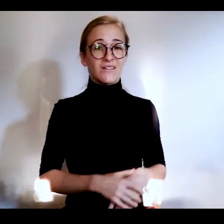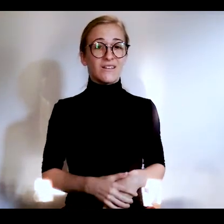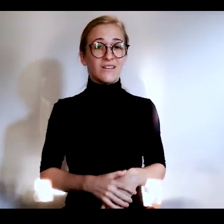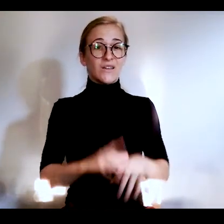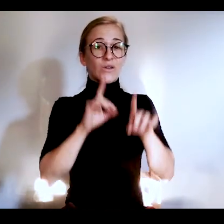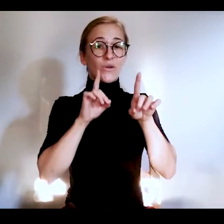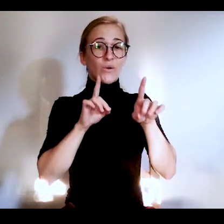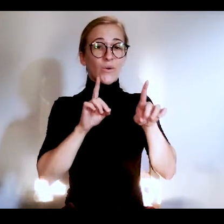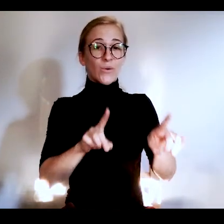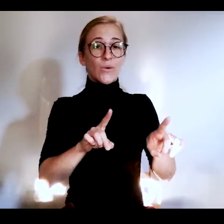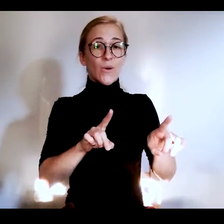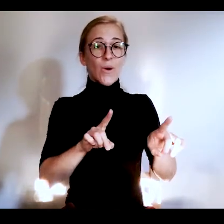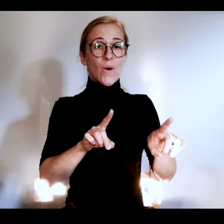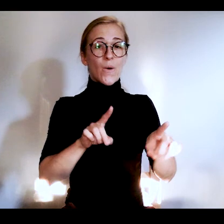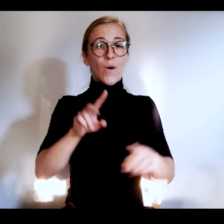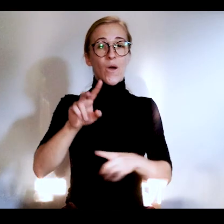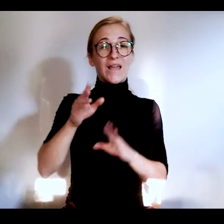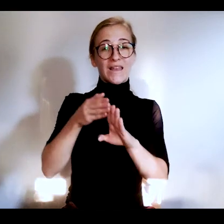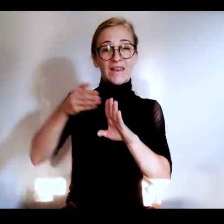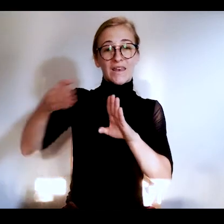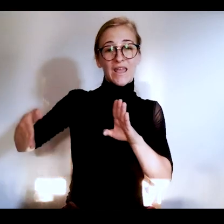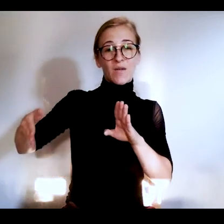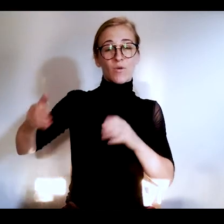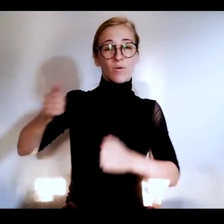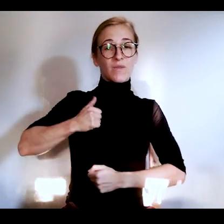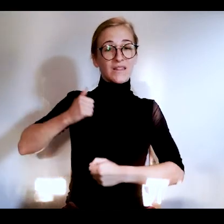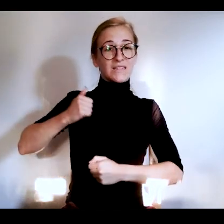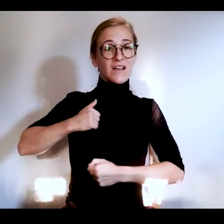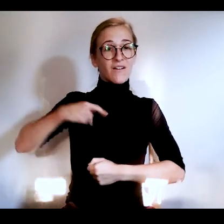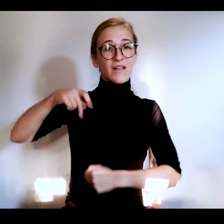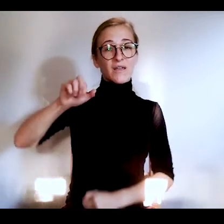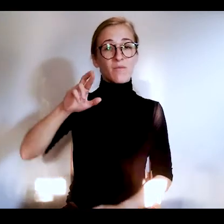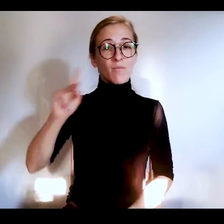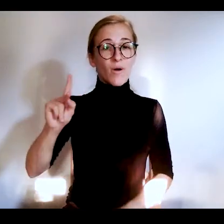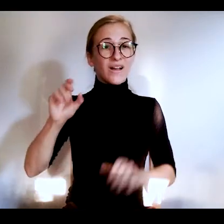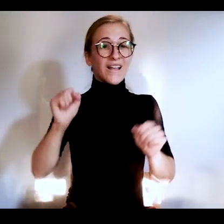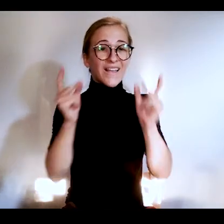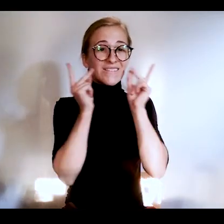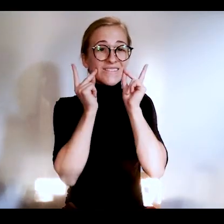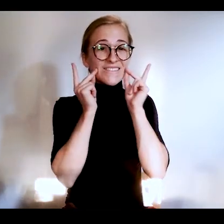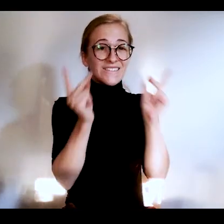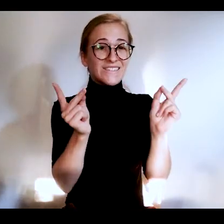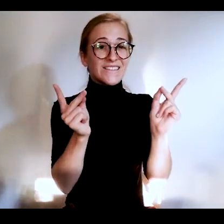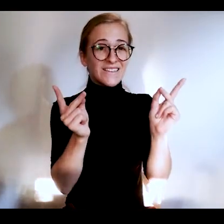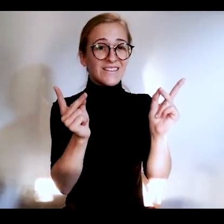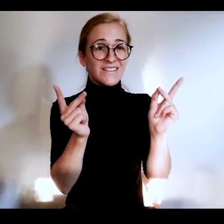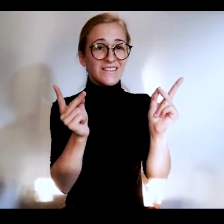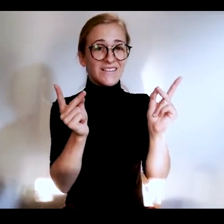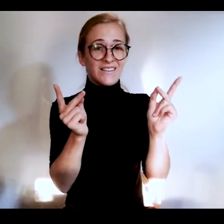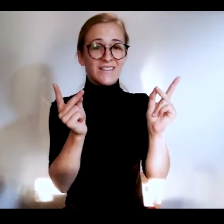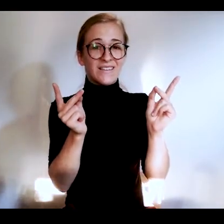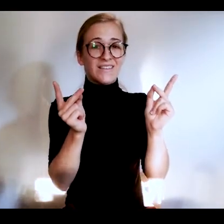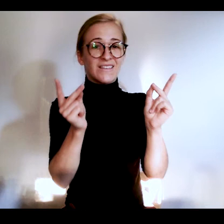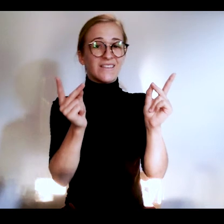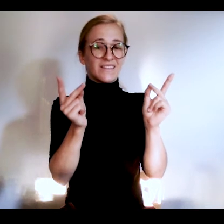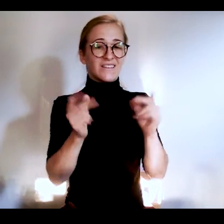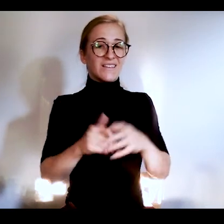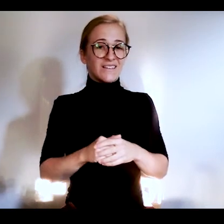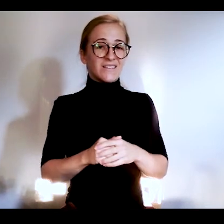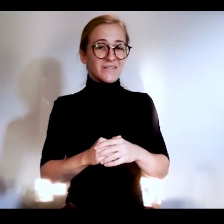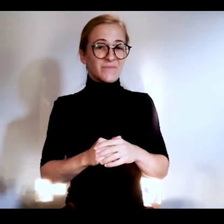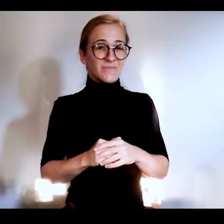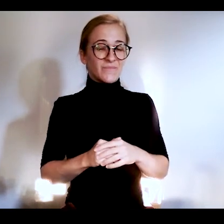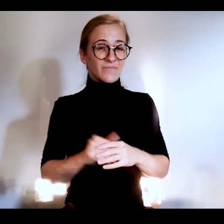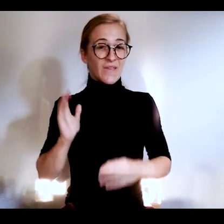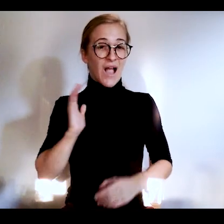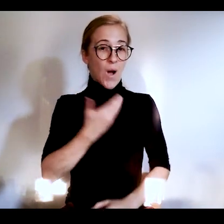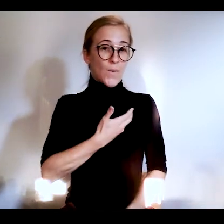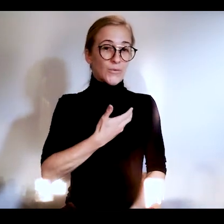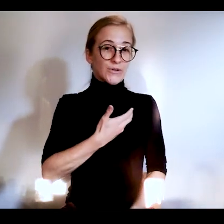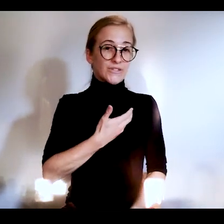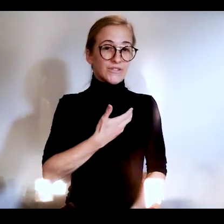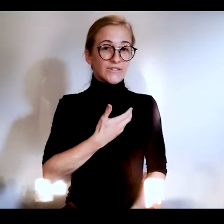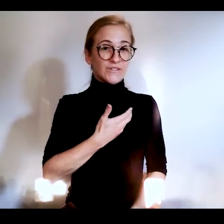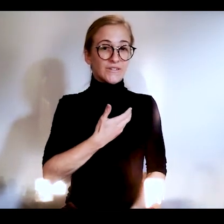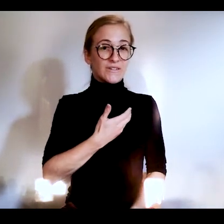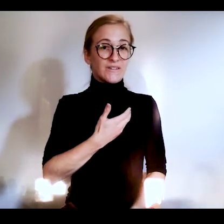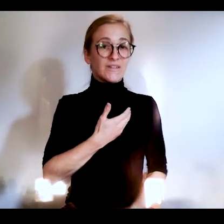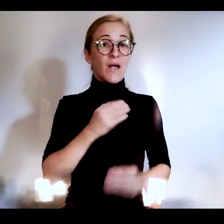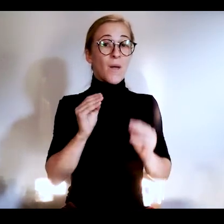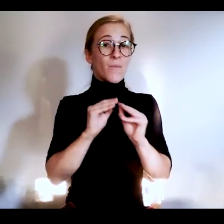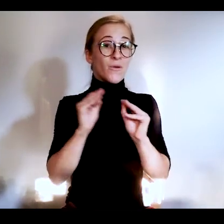to go to Neighbor Military Park to see /